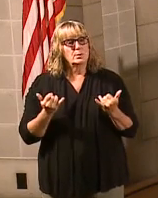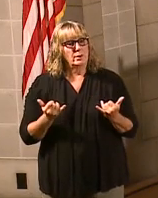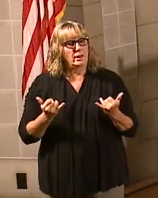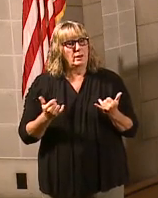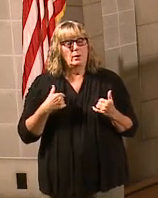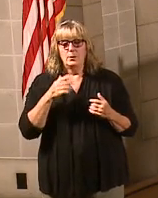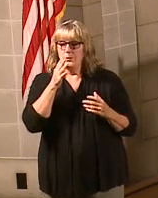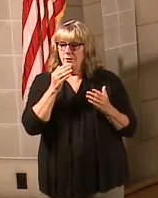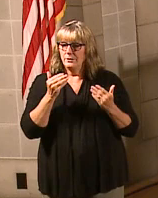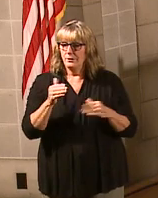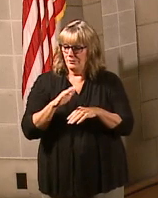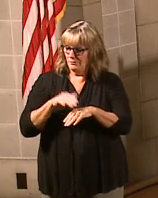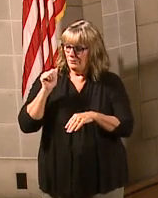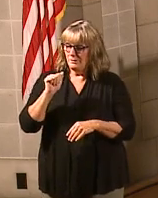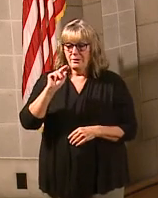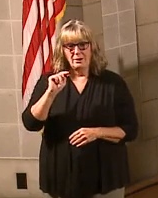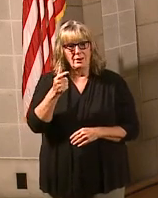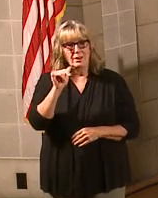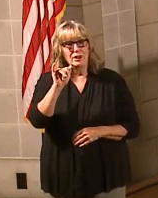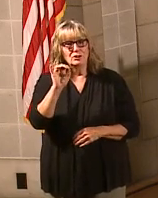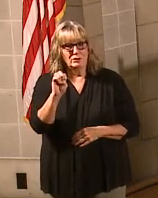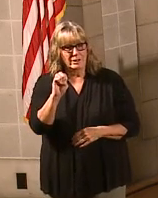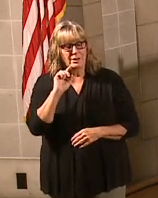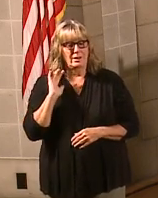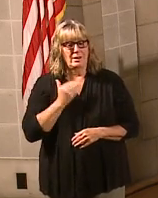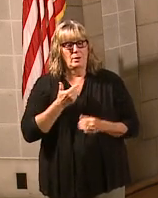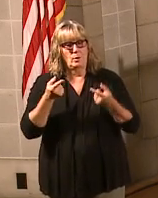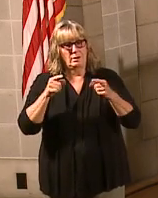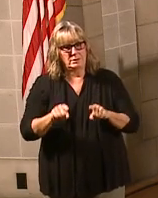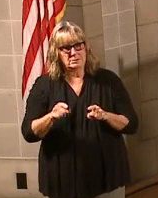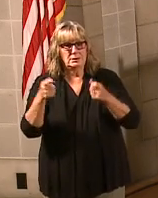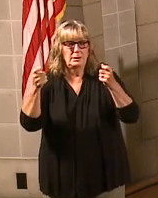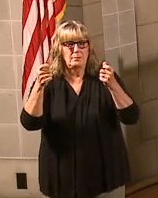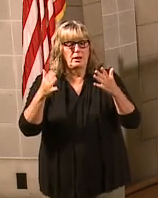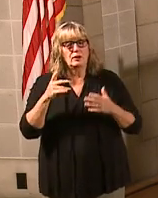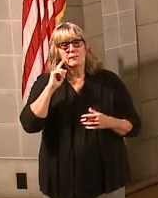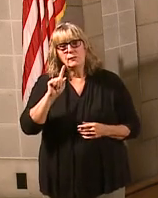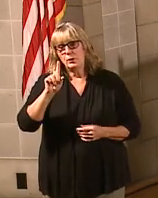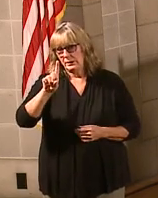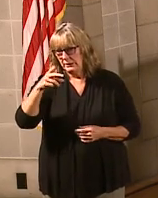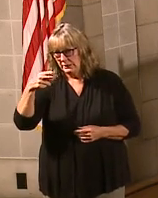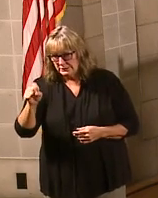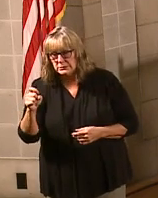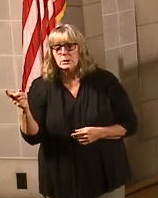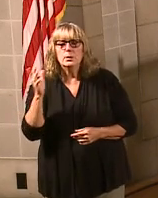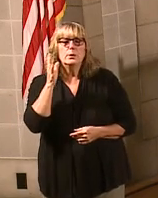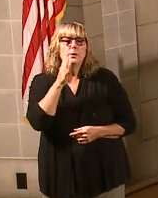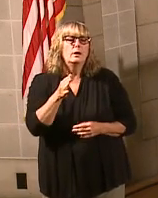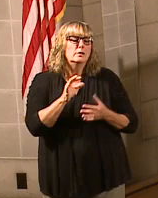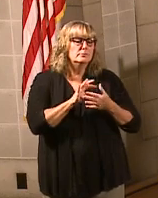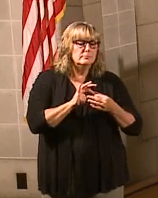TO PEOPLE. WE HAVE CROSSED OVER 1 MILLION OF OUR CITIZENS NOW HAVE THAT